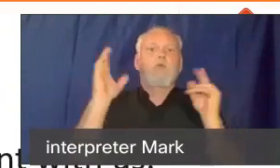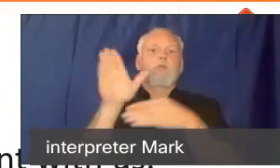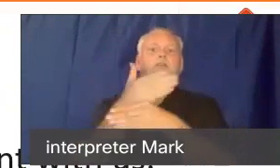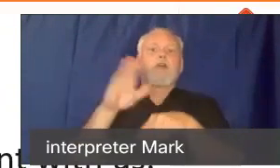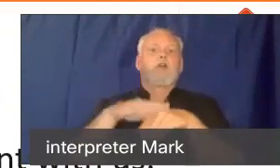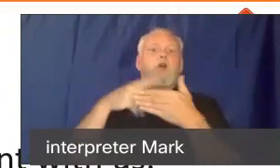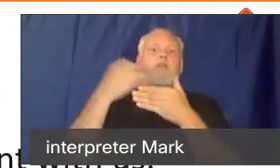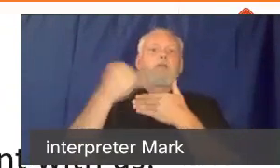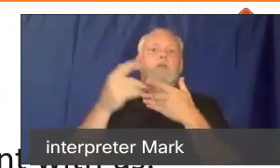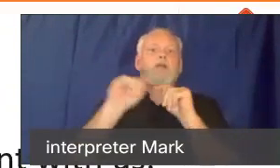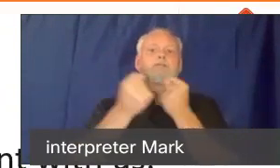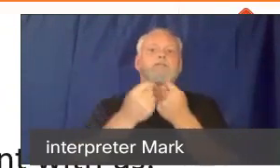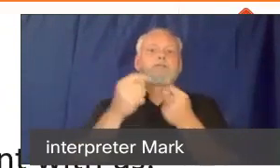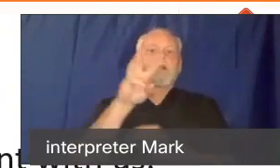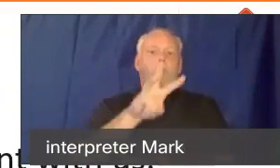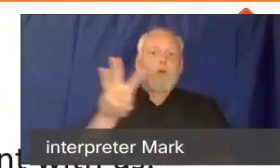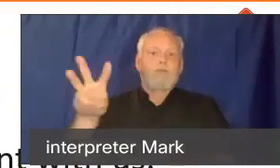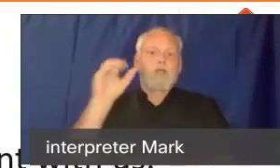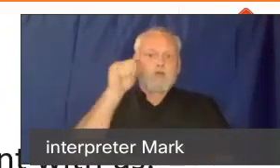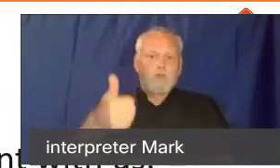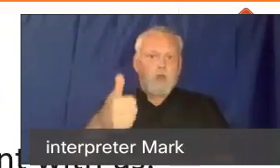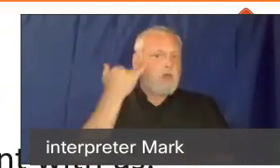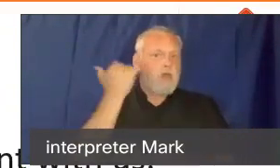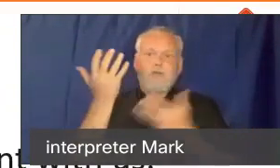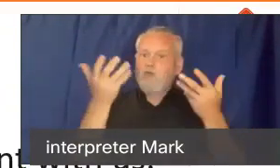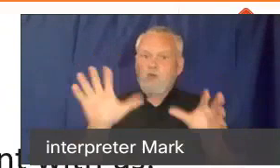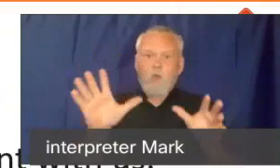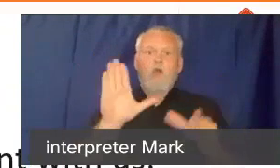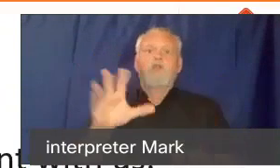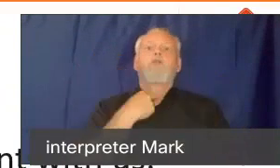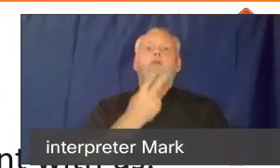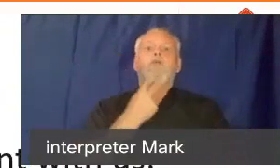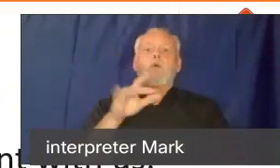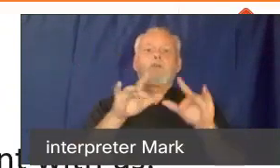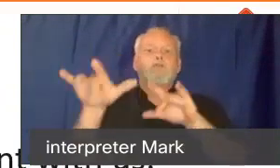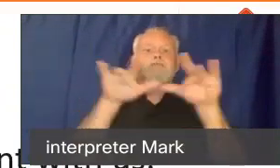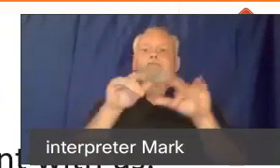Website tomorrow. If you do not wish to have your voice recorded, please do not ask to speak.